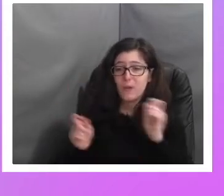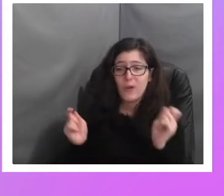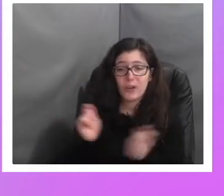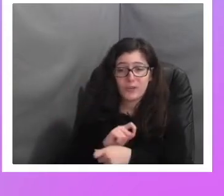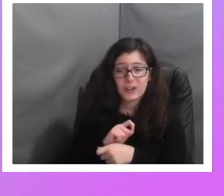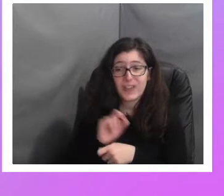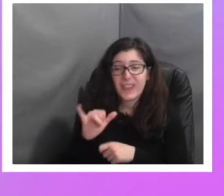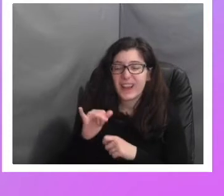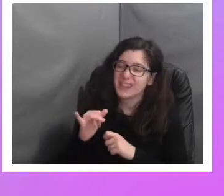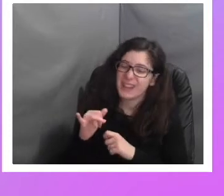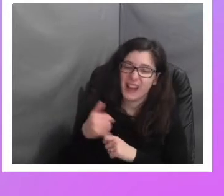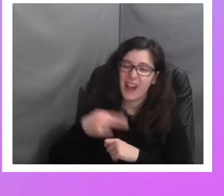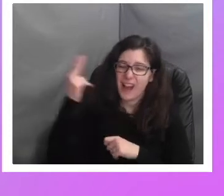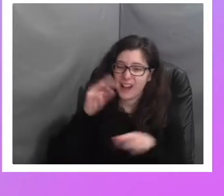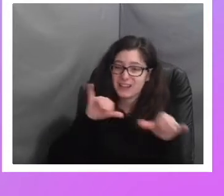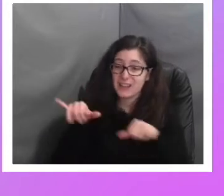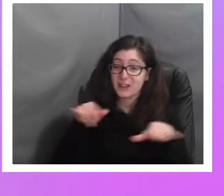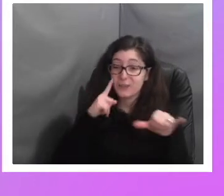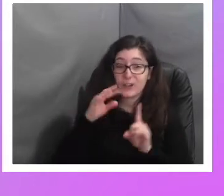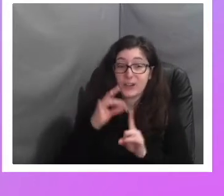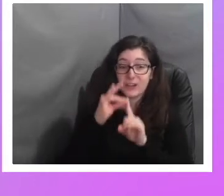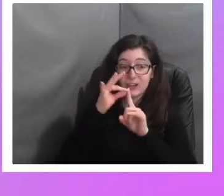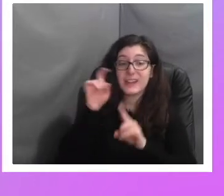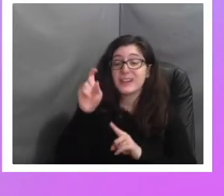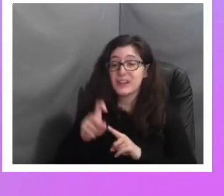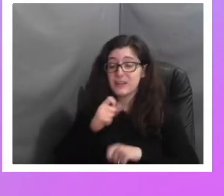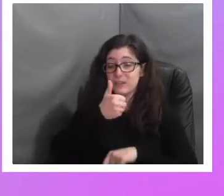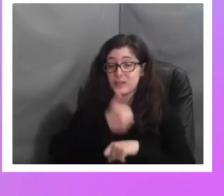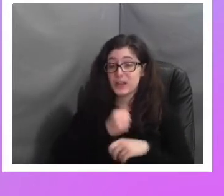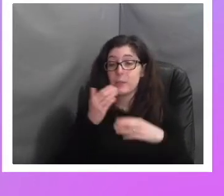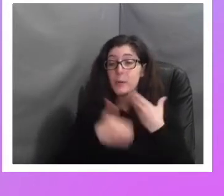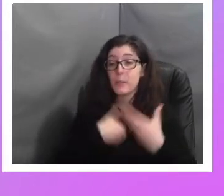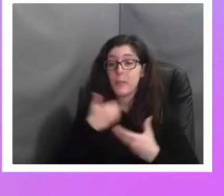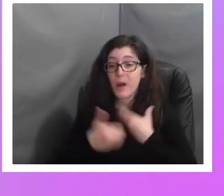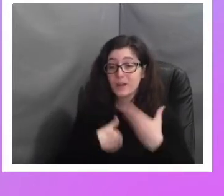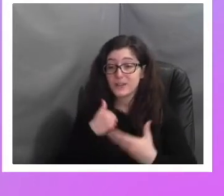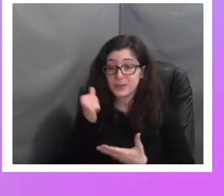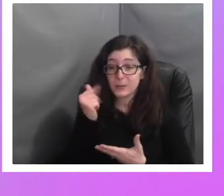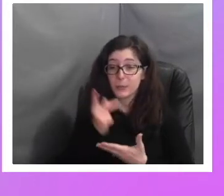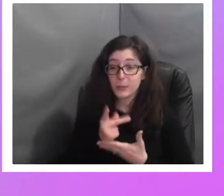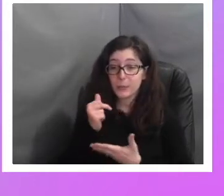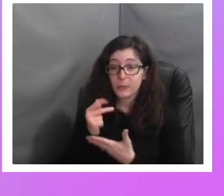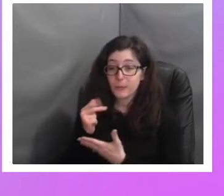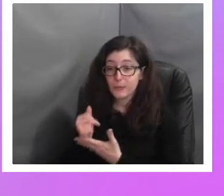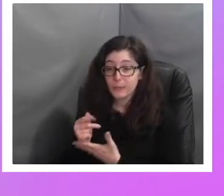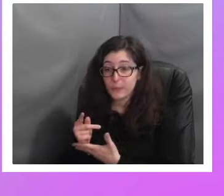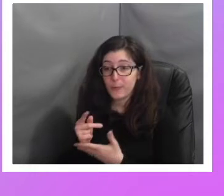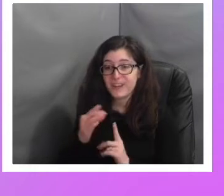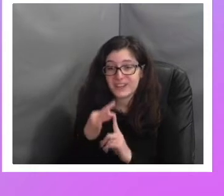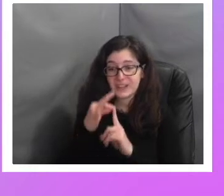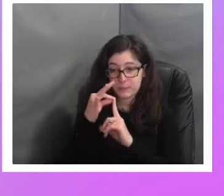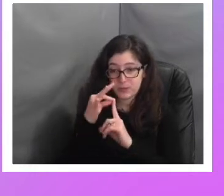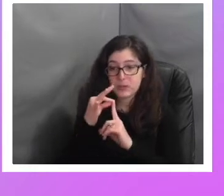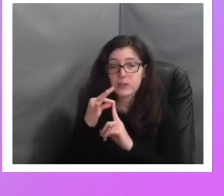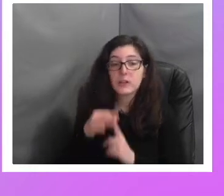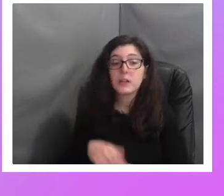you must have a process to approve those exceptions. In the AODA,